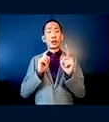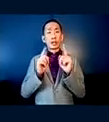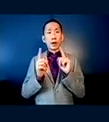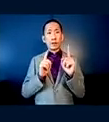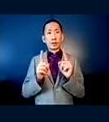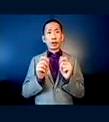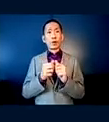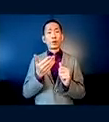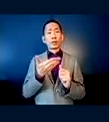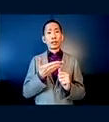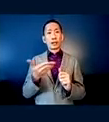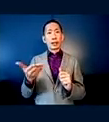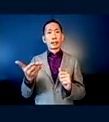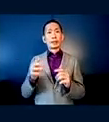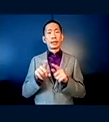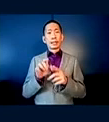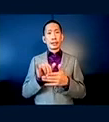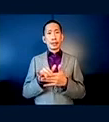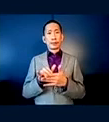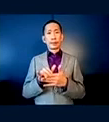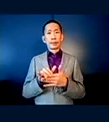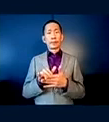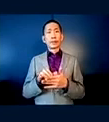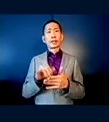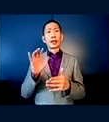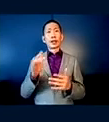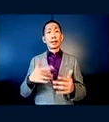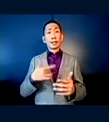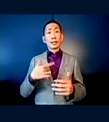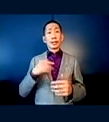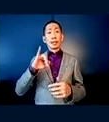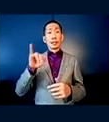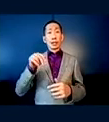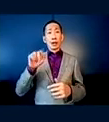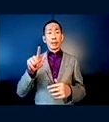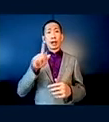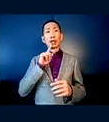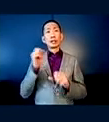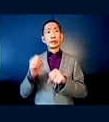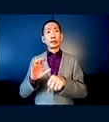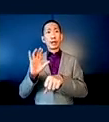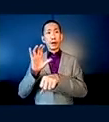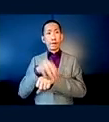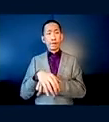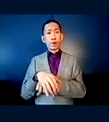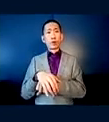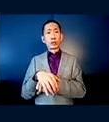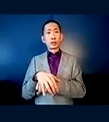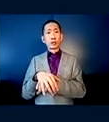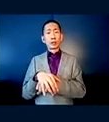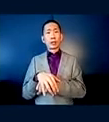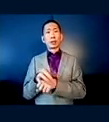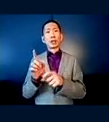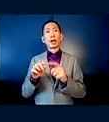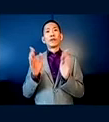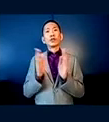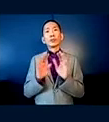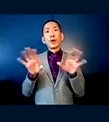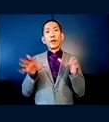SCALEUP BUT CHANGE IN CONVERSATIONS, THINGS LIKE THAT. SO IN THAT SENSE J-PAL HAS BEEN